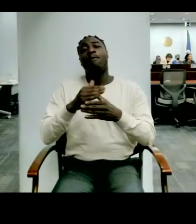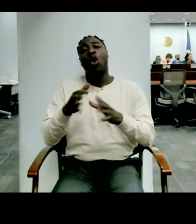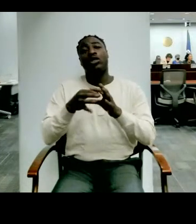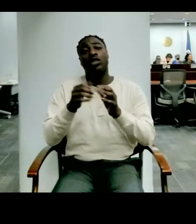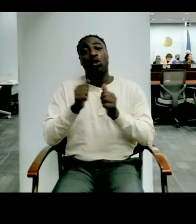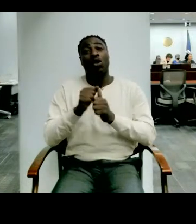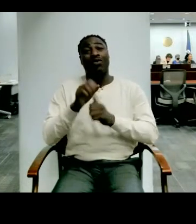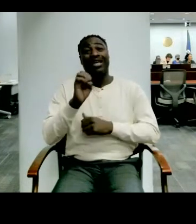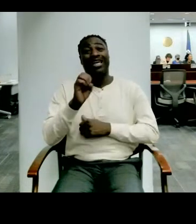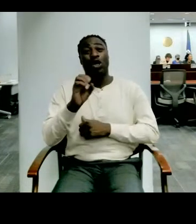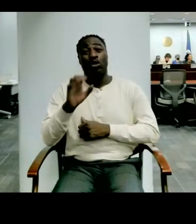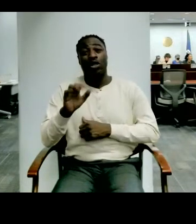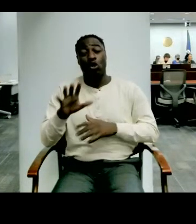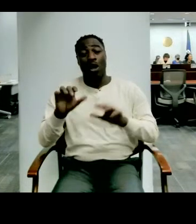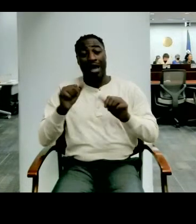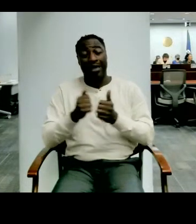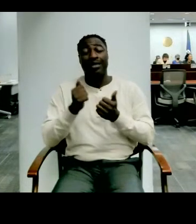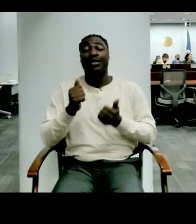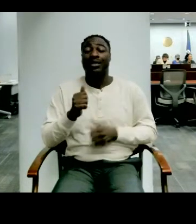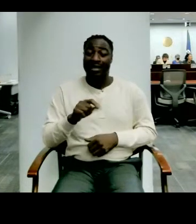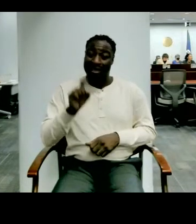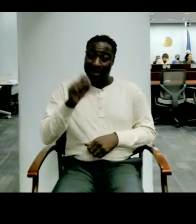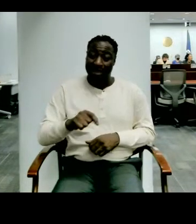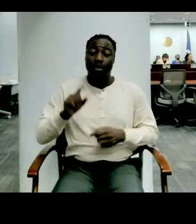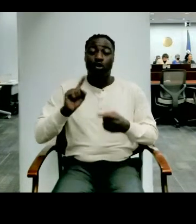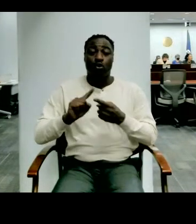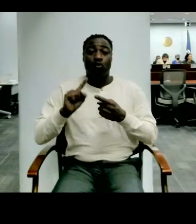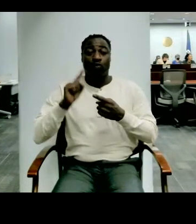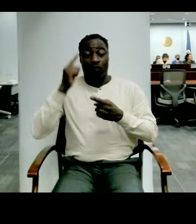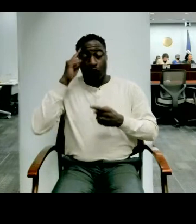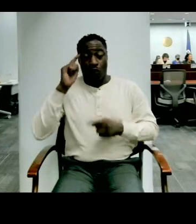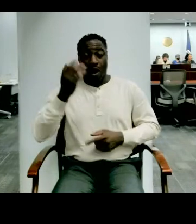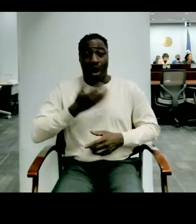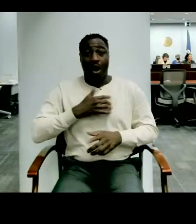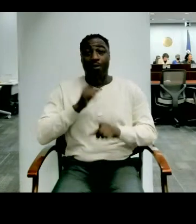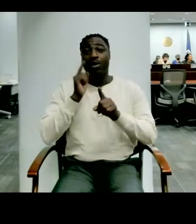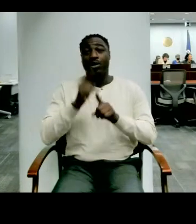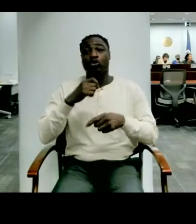Your agency is essential to our members' mission to create better workplaces and a better world and